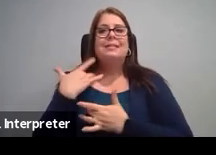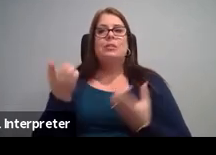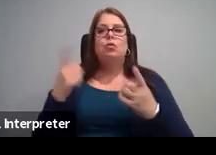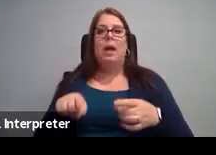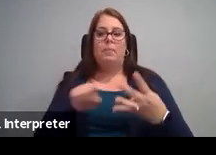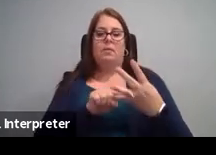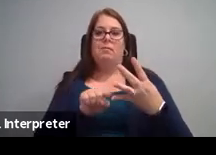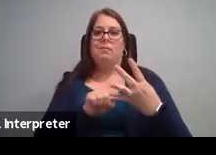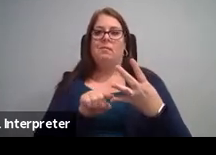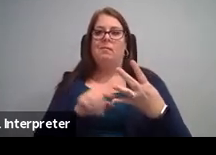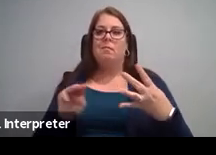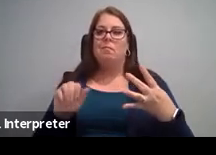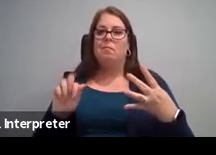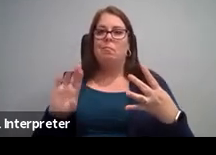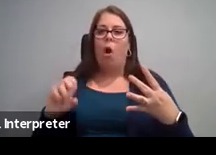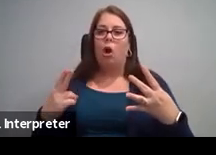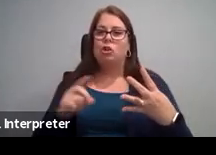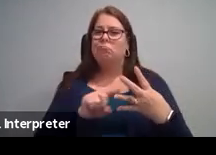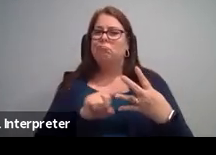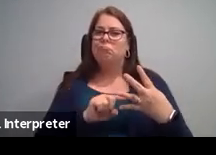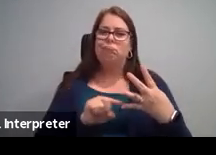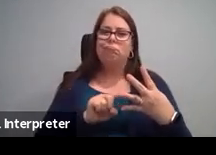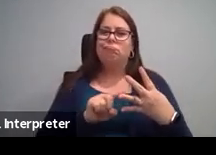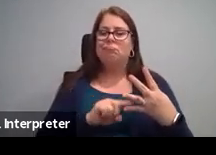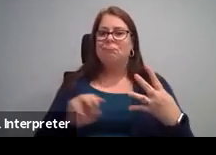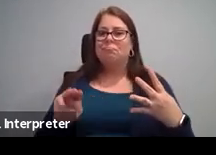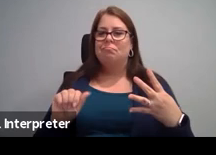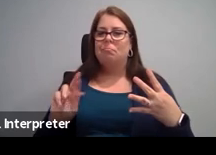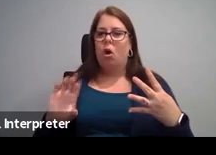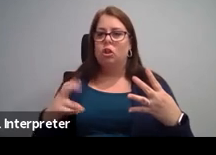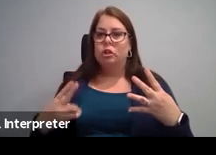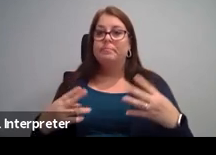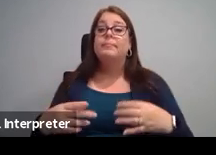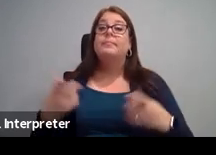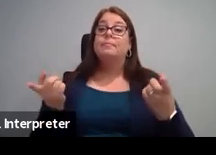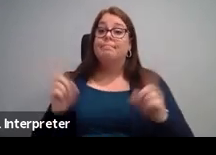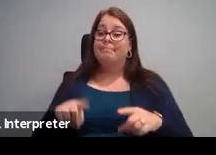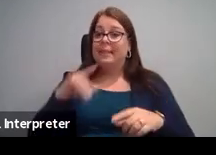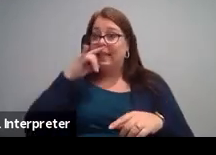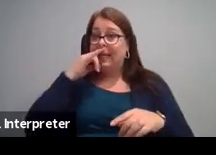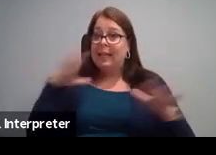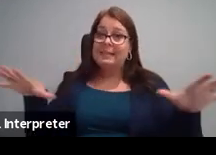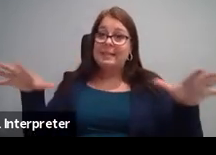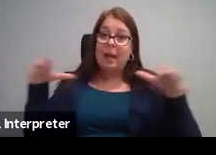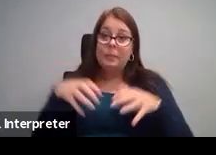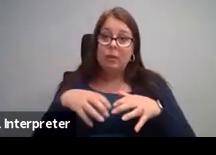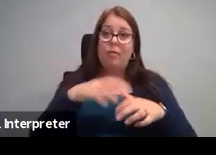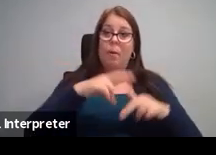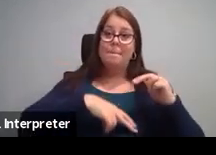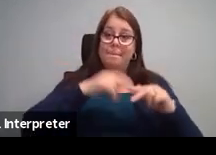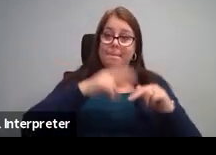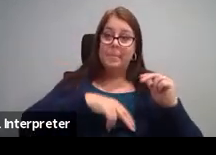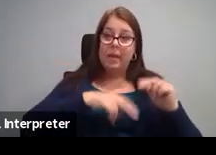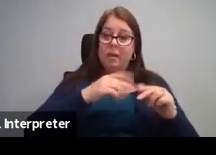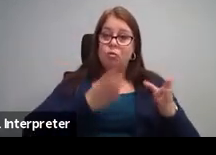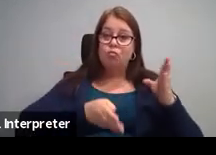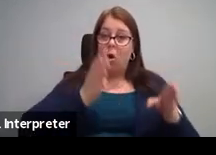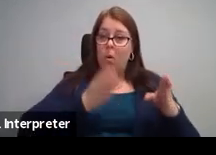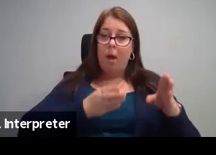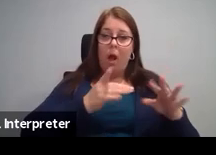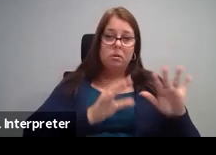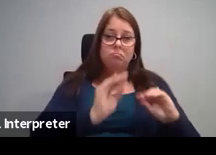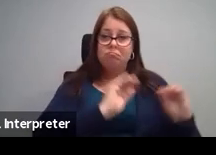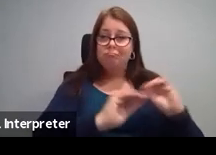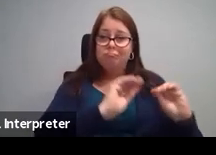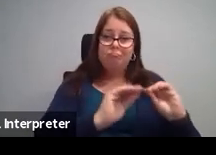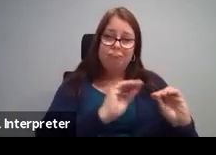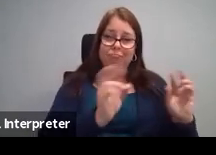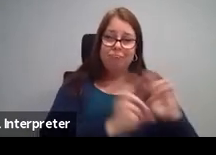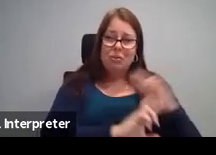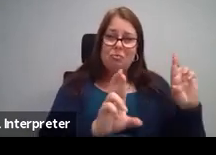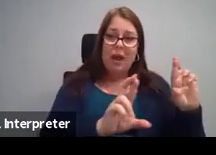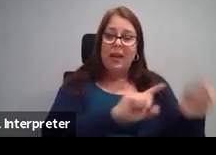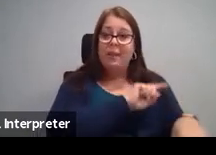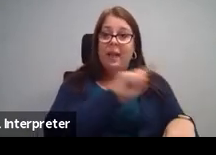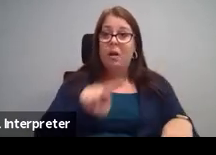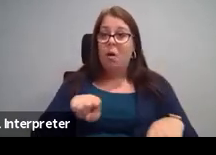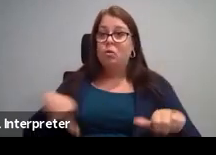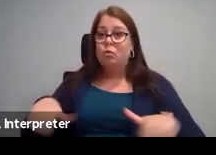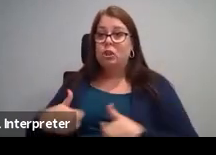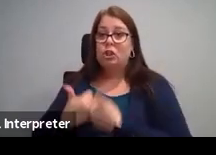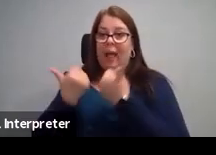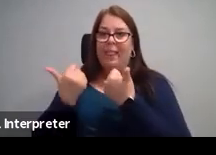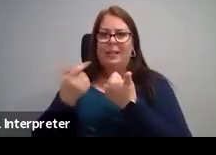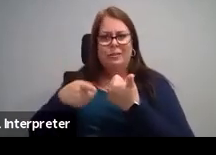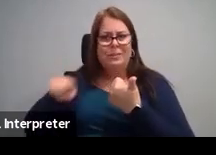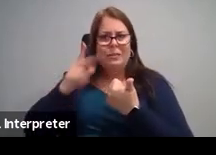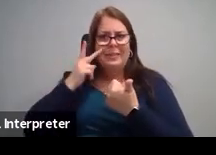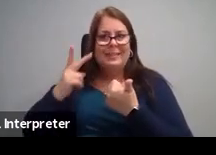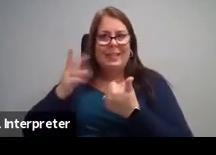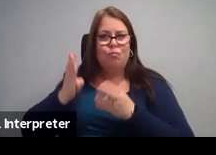Laurie Arnold: So if we're in a virtual environment now Robotics Competition kids come together they build robots. Then they go into these arenas. They do these they have these challenges and they perform tasks. I'm guessing some of you have seen robotics events but